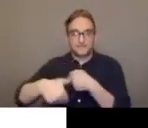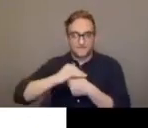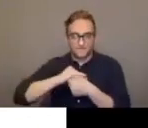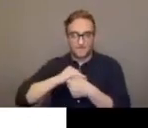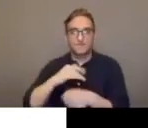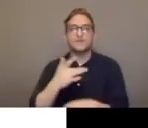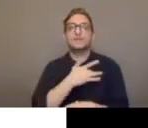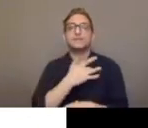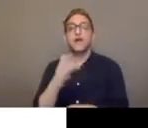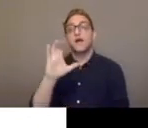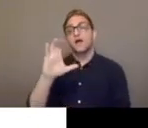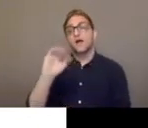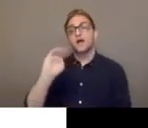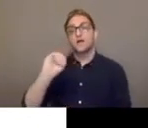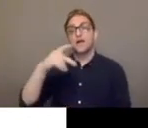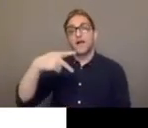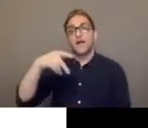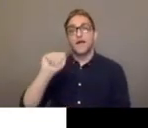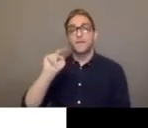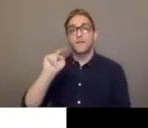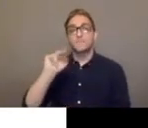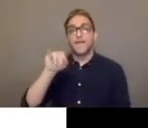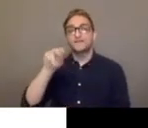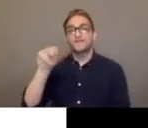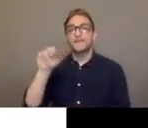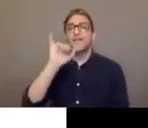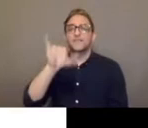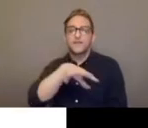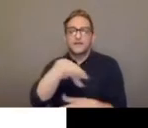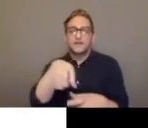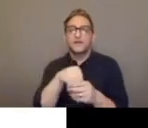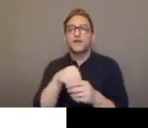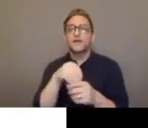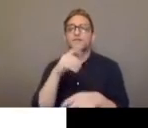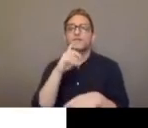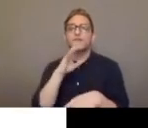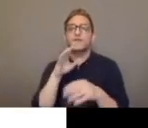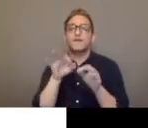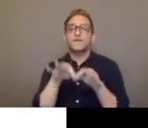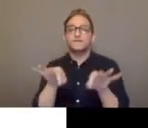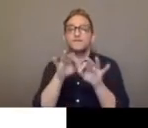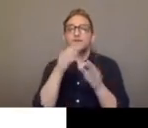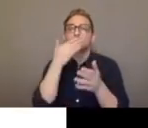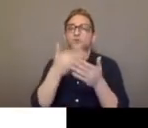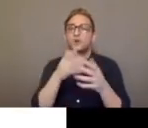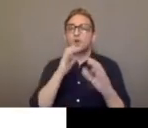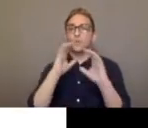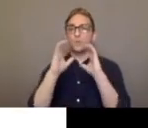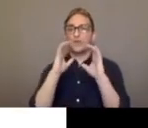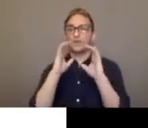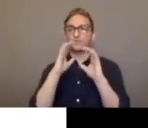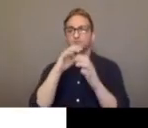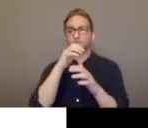the effective communication of the ADA. For example if a married couple went to a